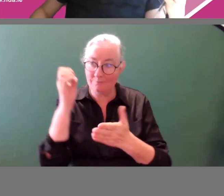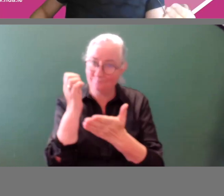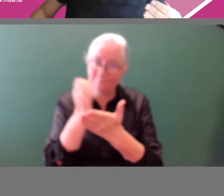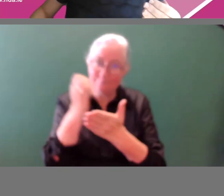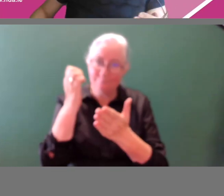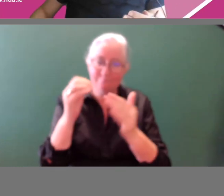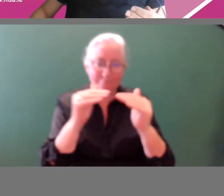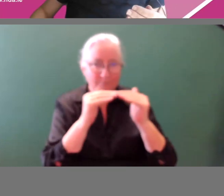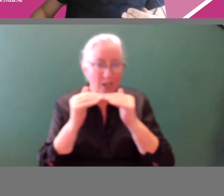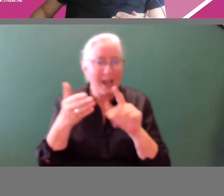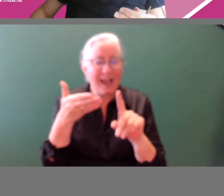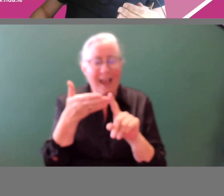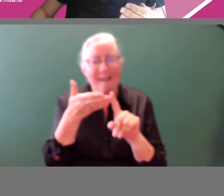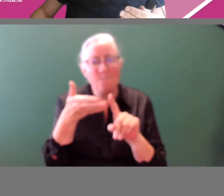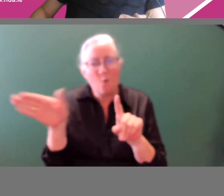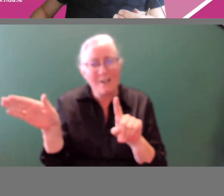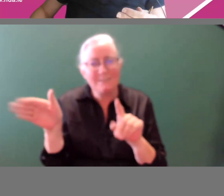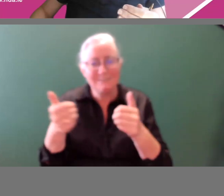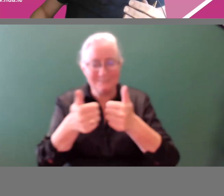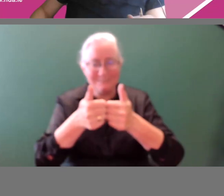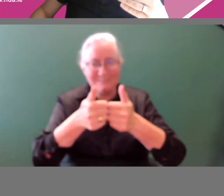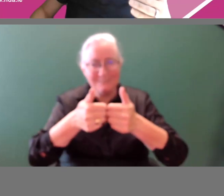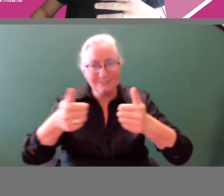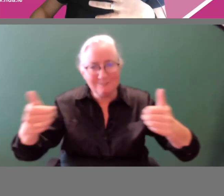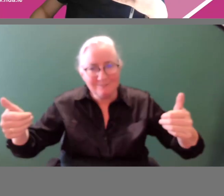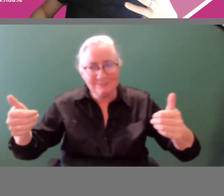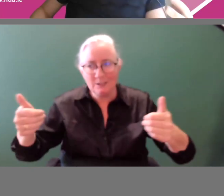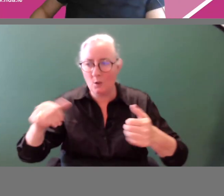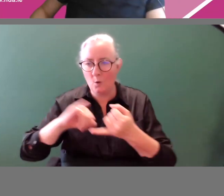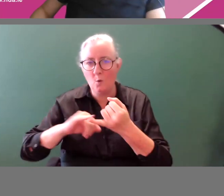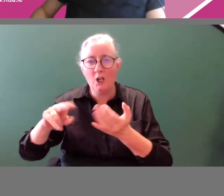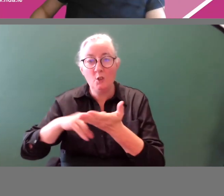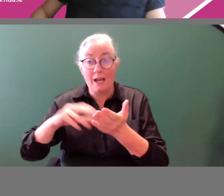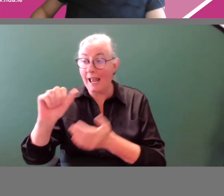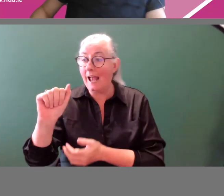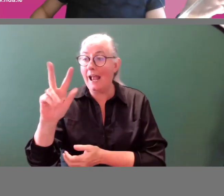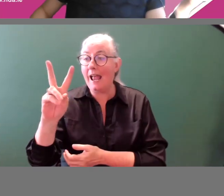Avoid segregating or stigmatising any user. Again in Avondale, everyone is using the same route,